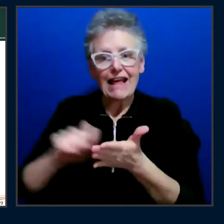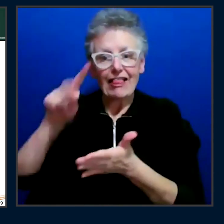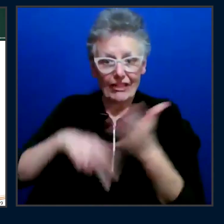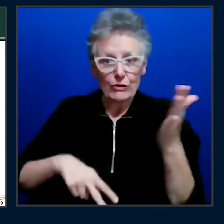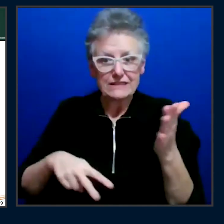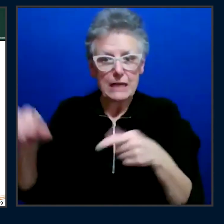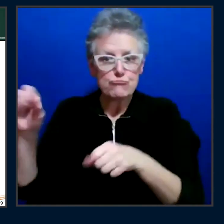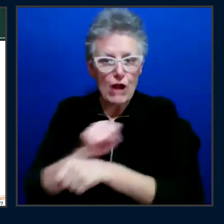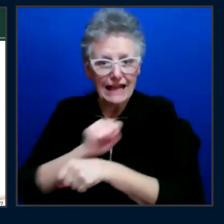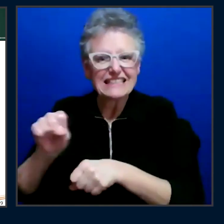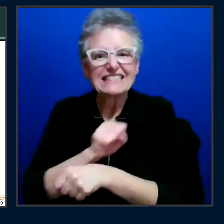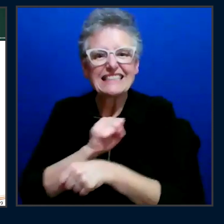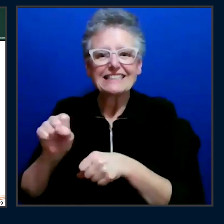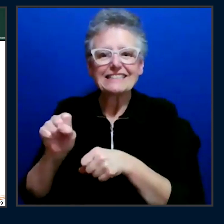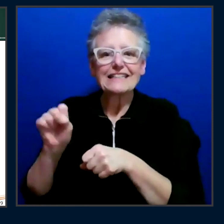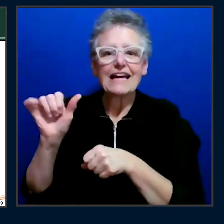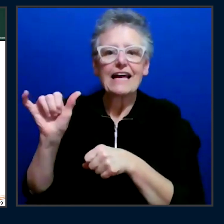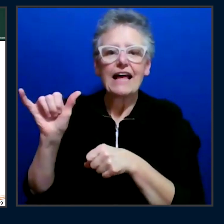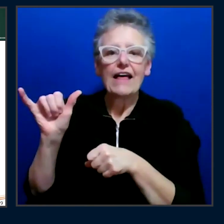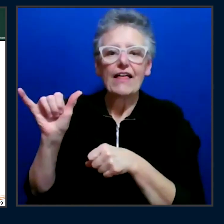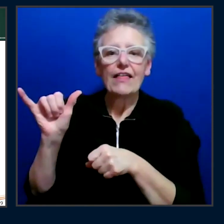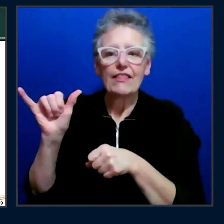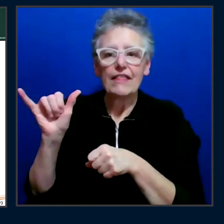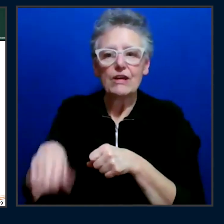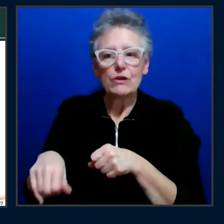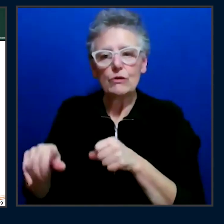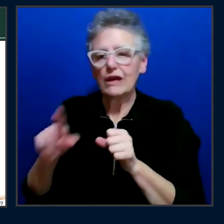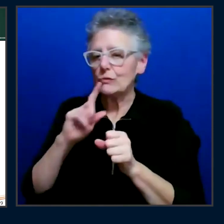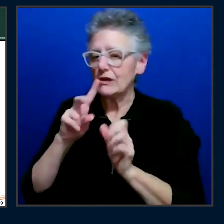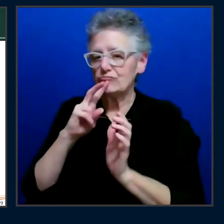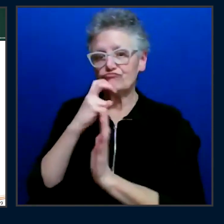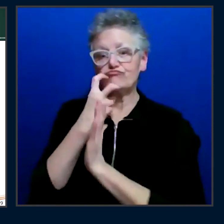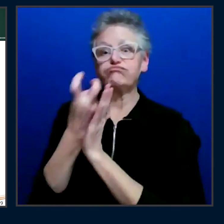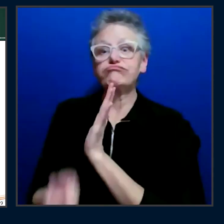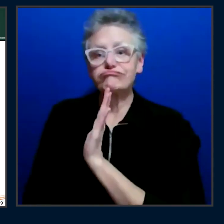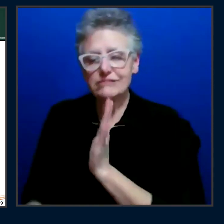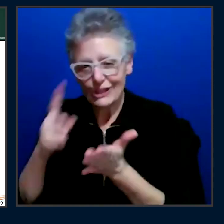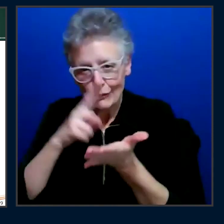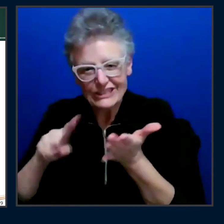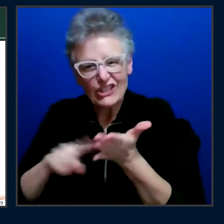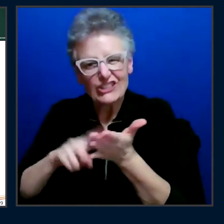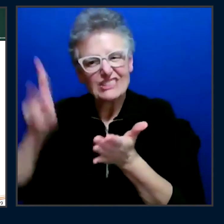that you can go down a rabbit hole researching. And, Kelly, I think I'm gonna have you go